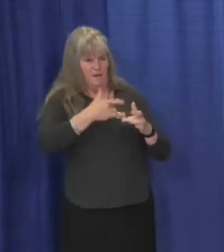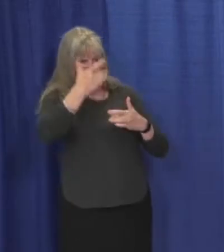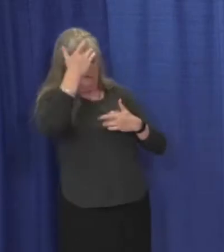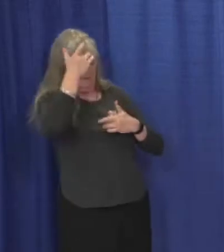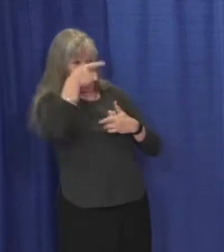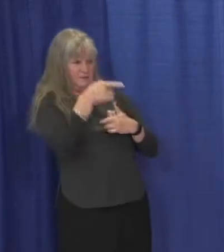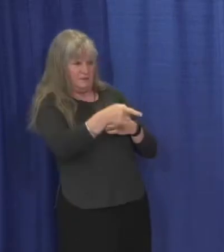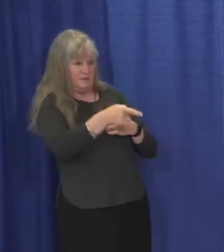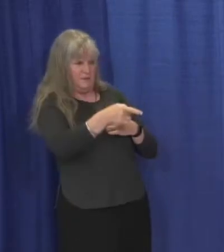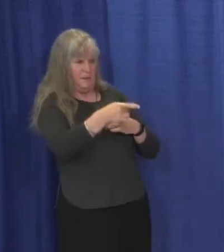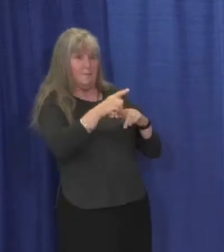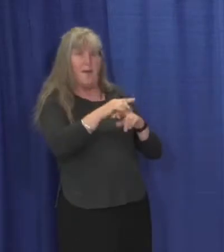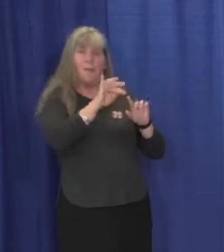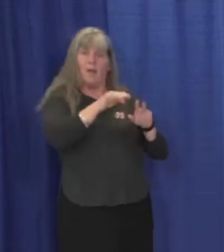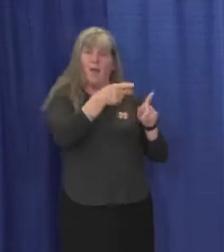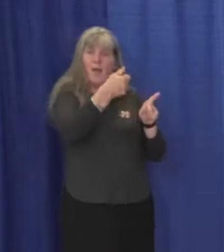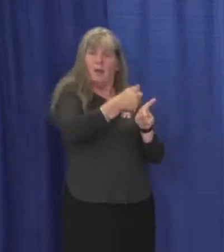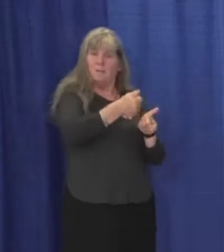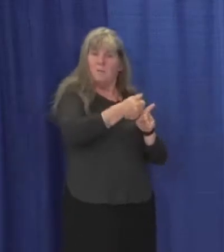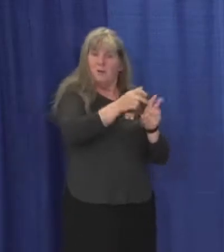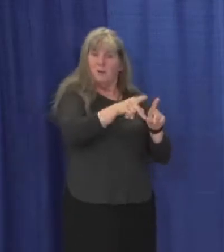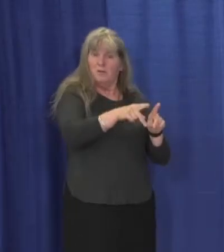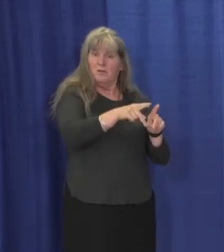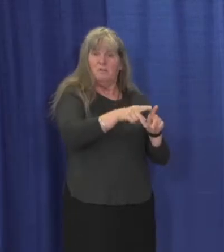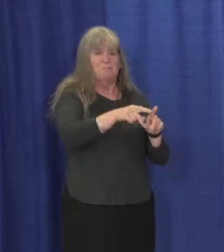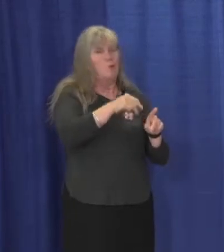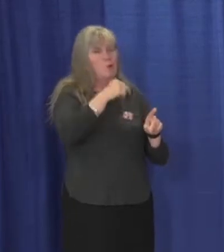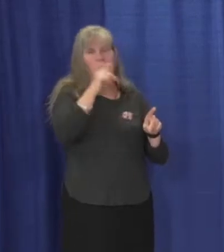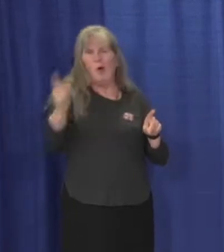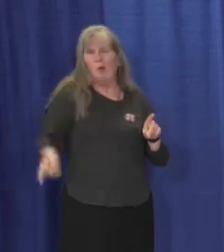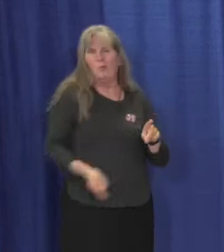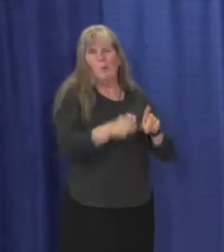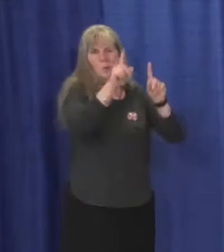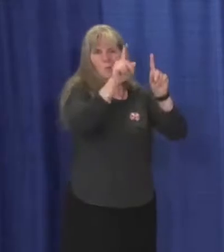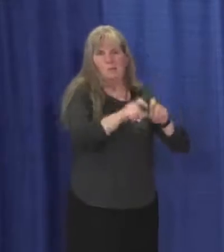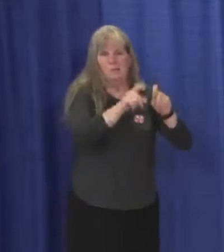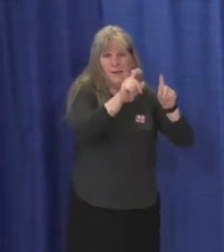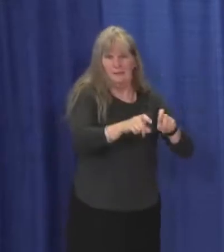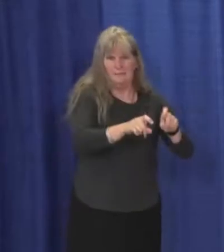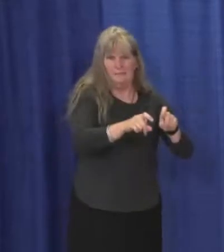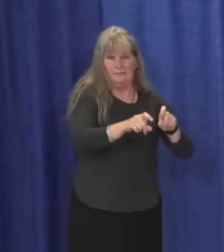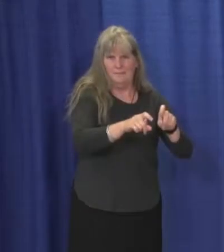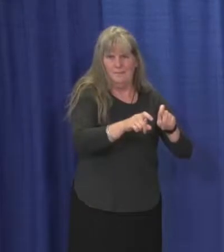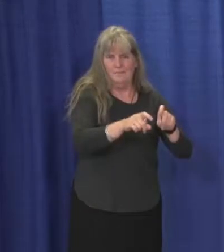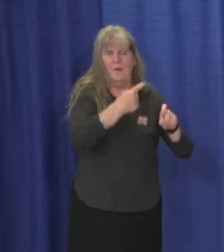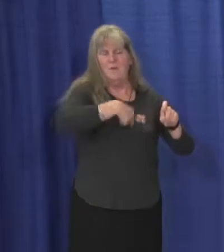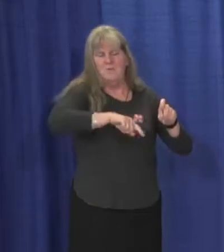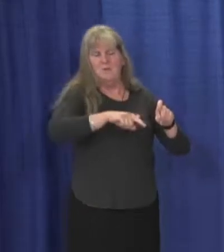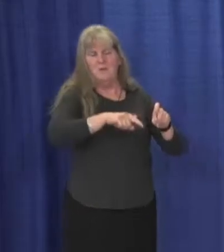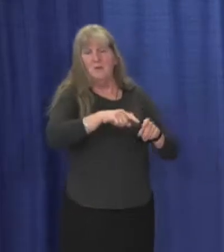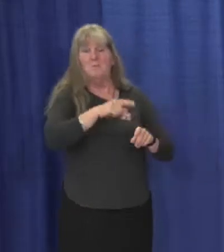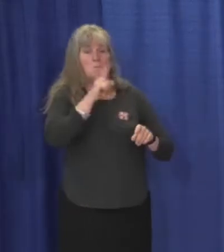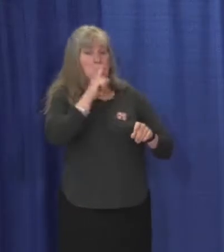symptoms and assessments. But there are many reasons where individuals may not get tested